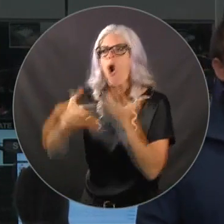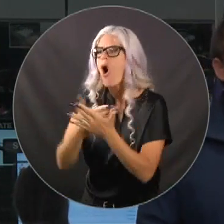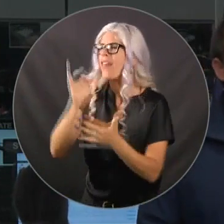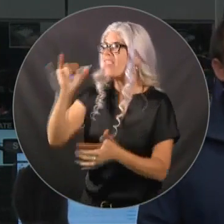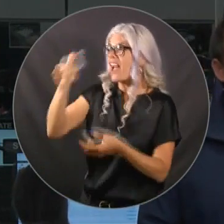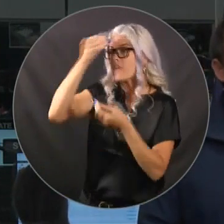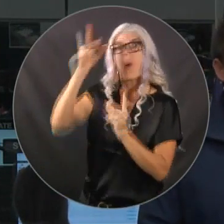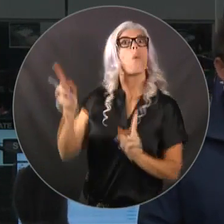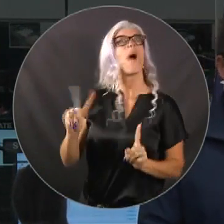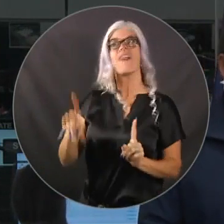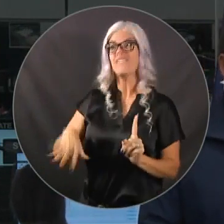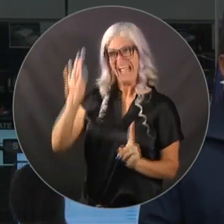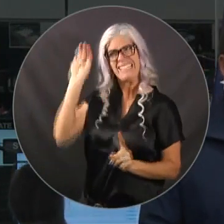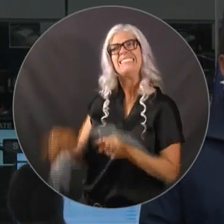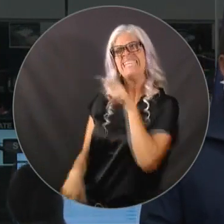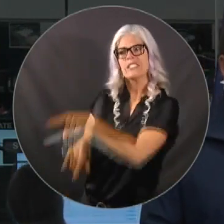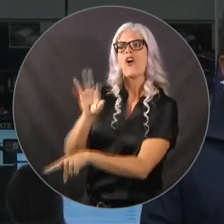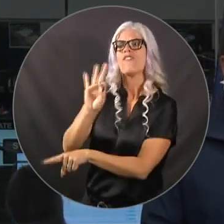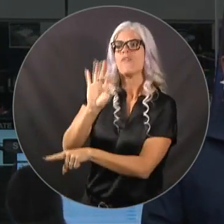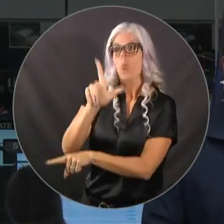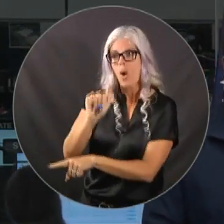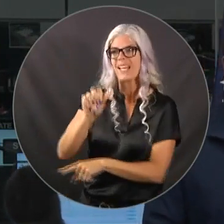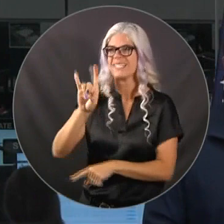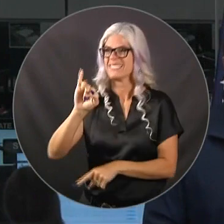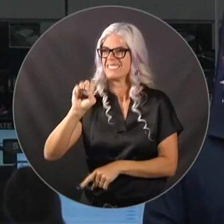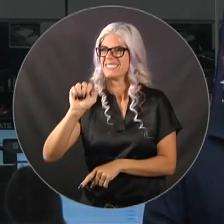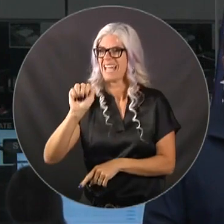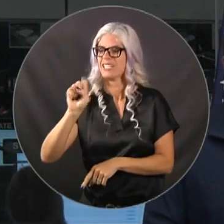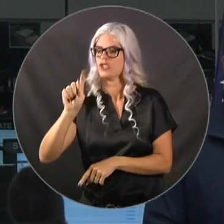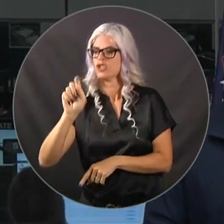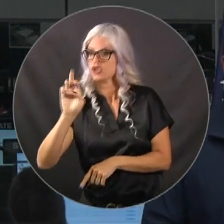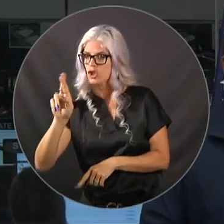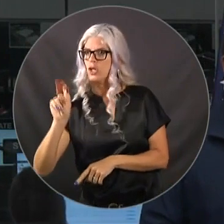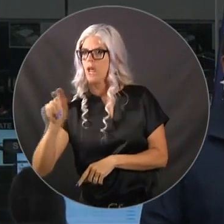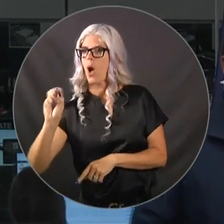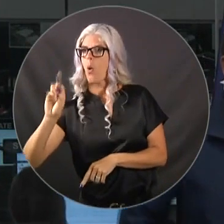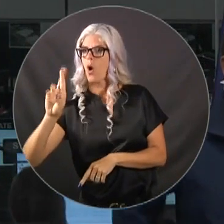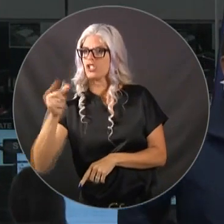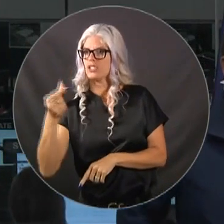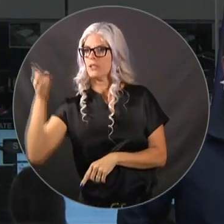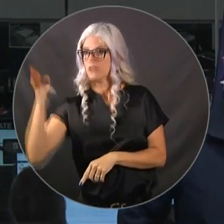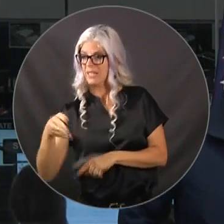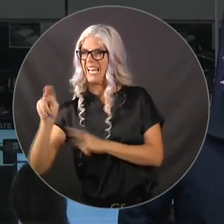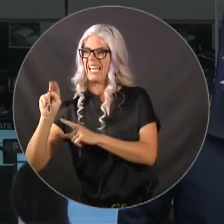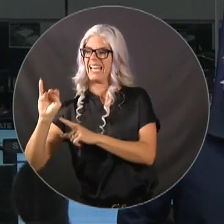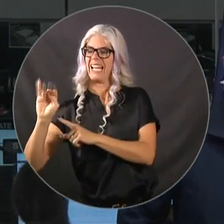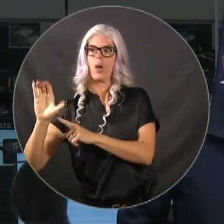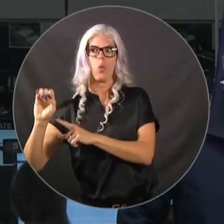on florida disaster dot o also available on the div